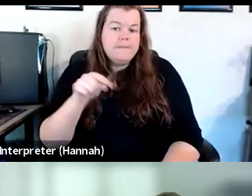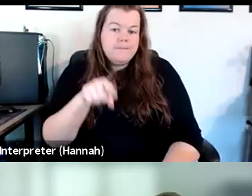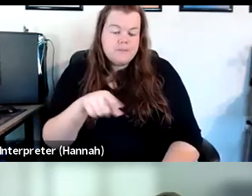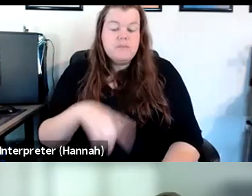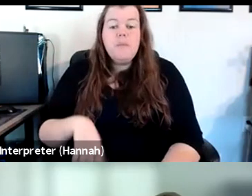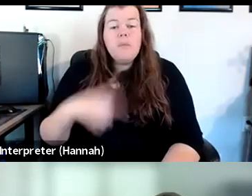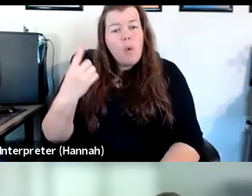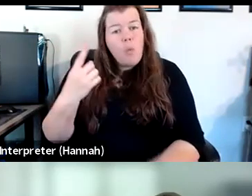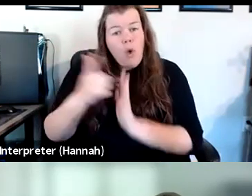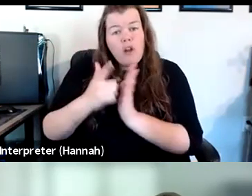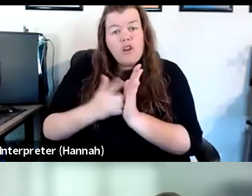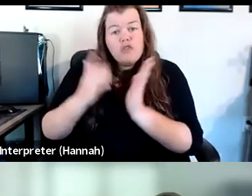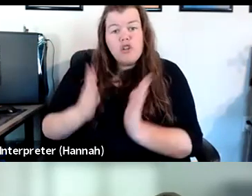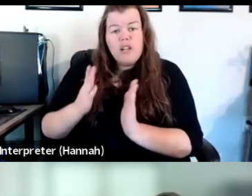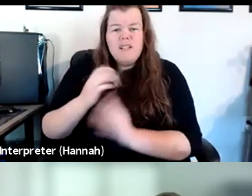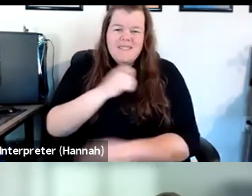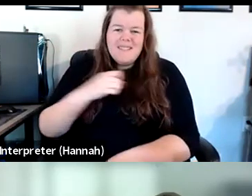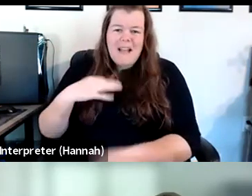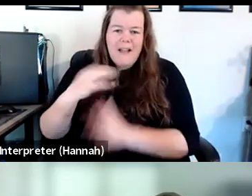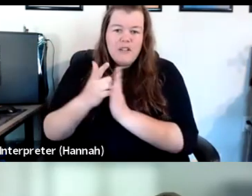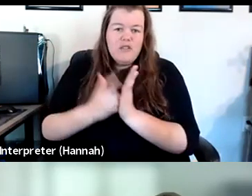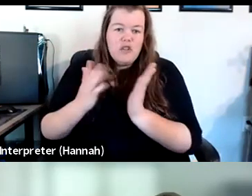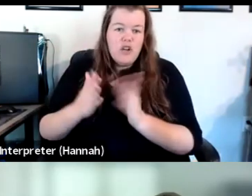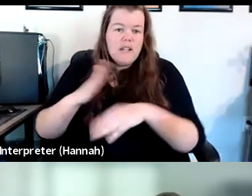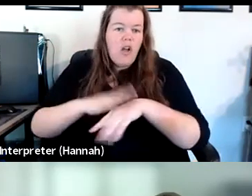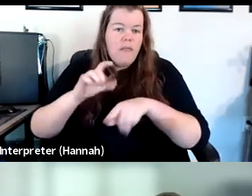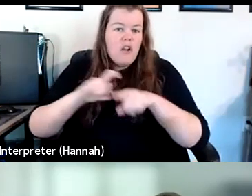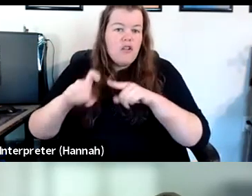he'll chat back to you. Otherwise, I'll be sure to circle back to those when I'm finished speaking.